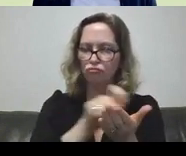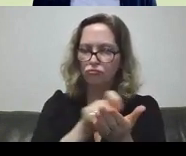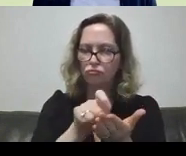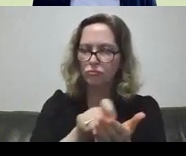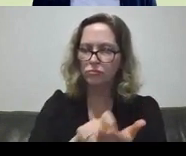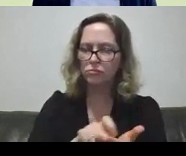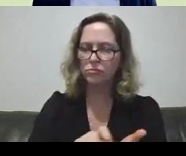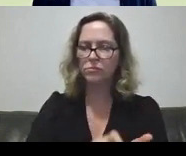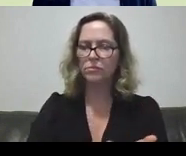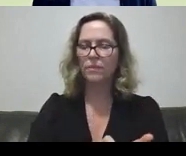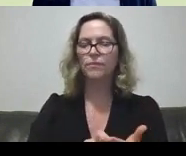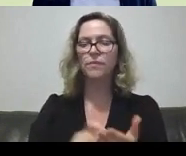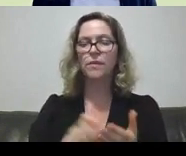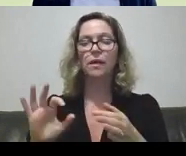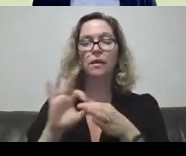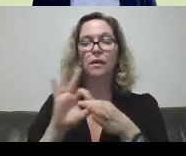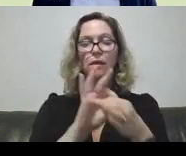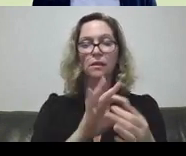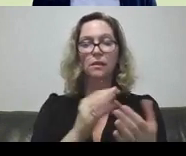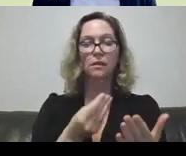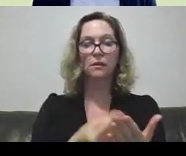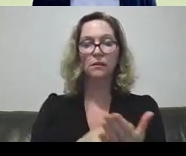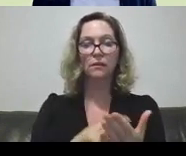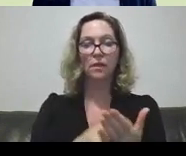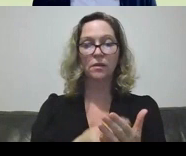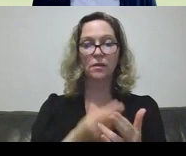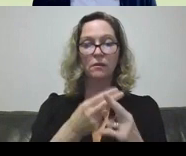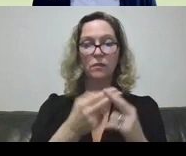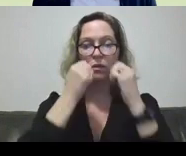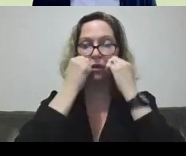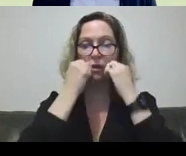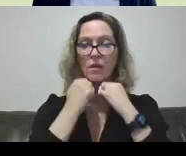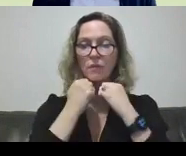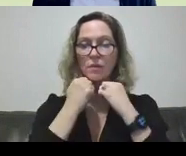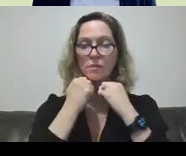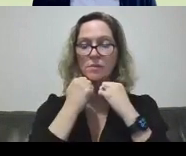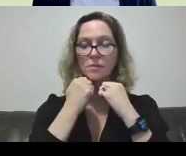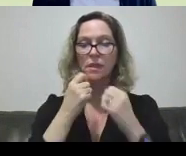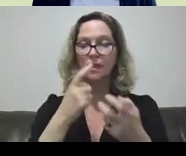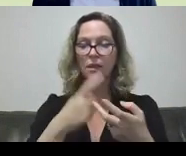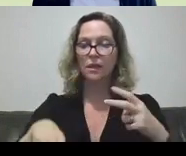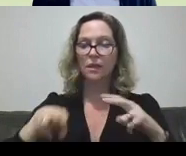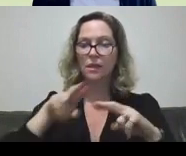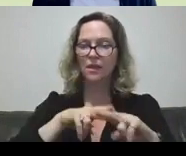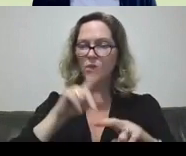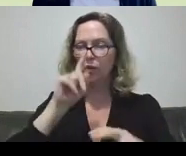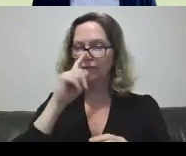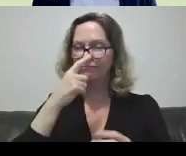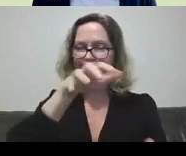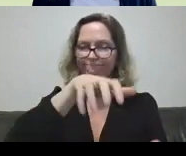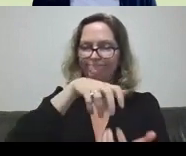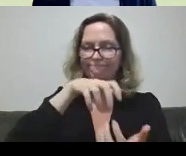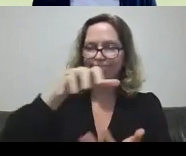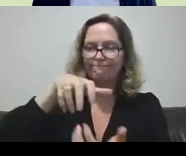evidence if you're having trouble Gathering the evidence from supports